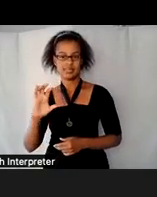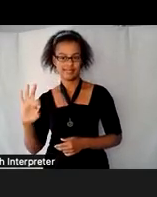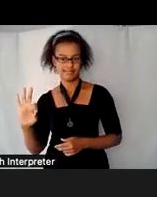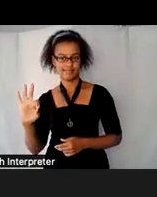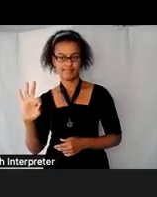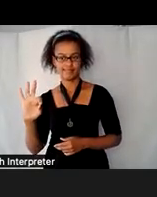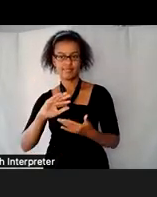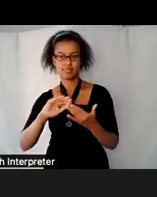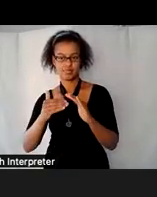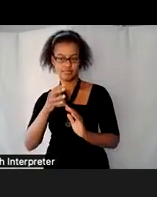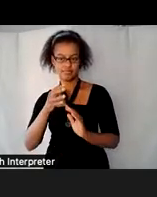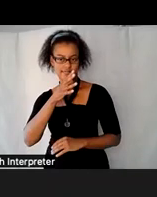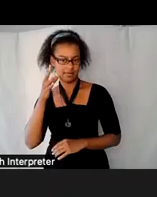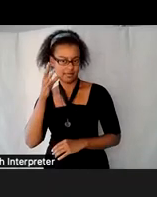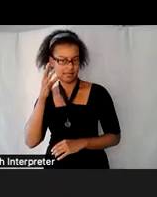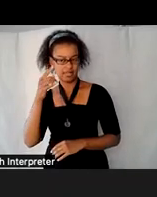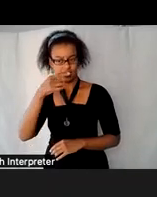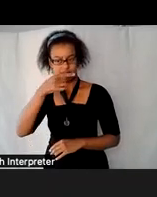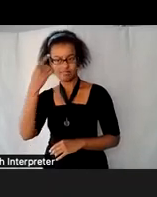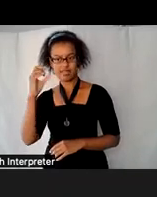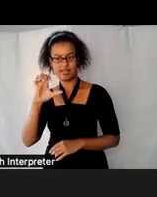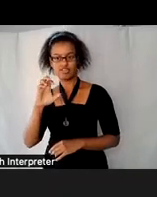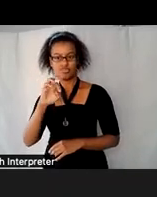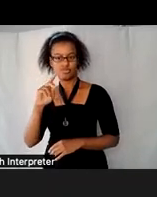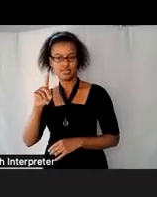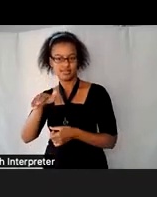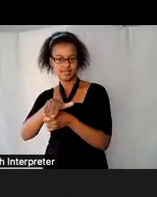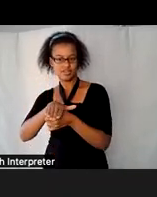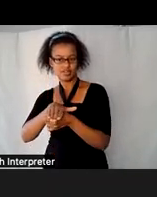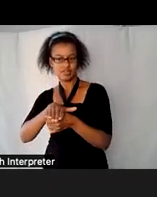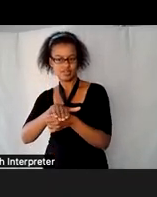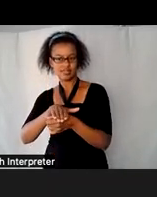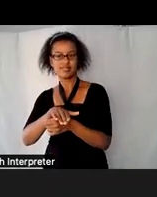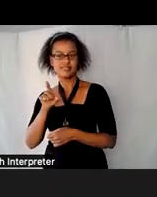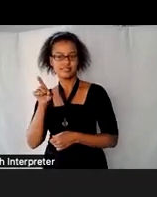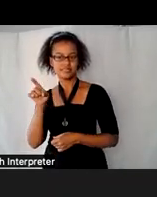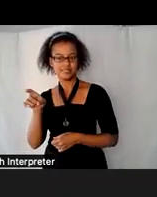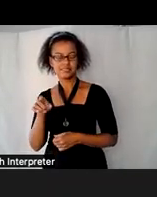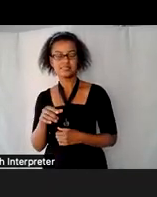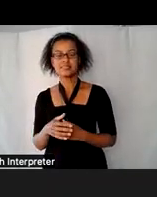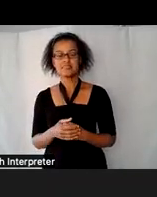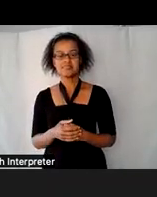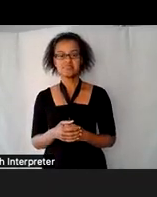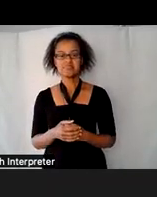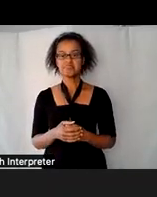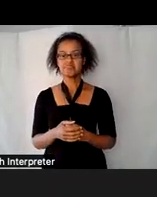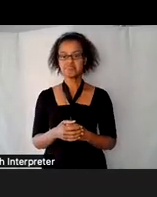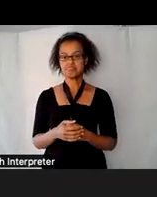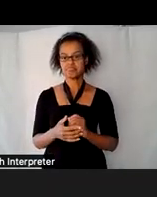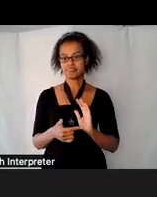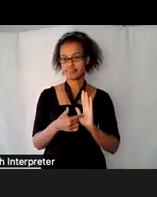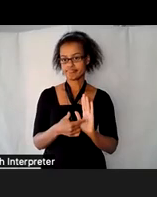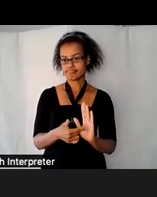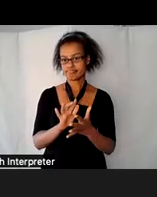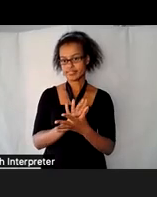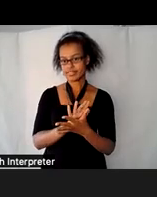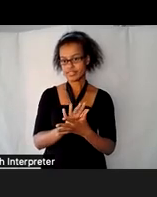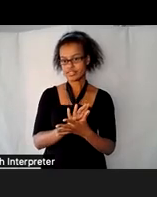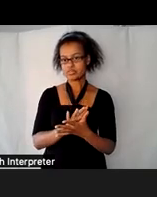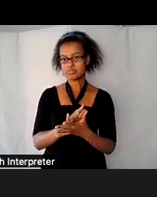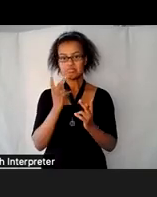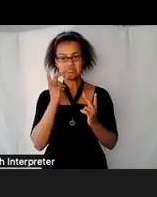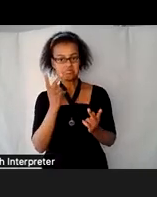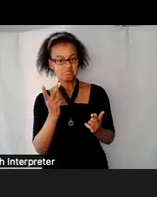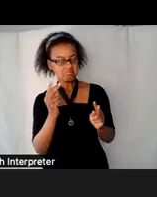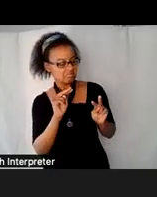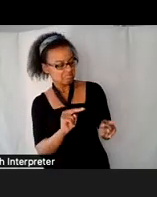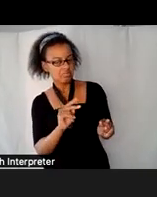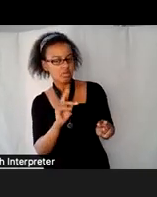and how and hopefully you're able to see for those who are interested in doing they're